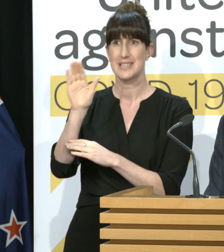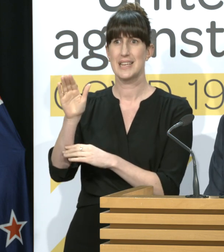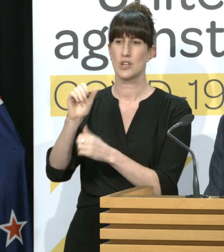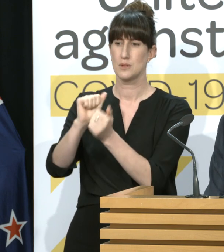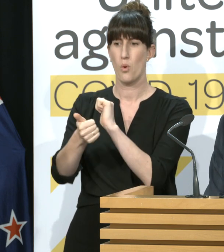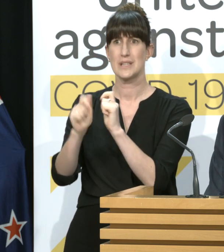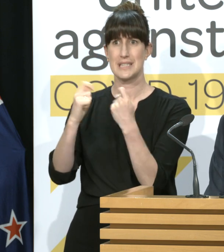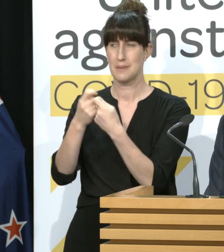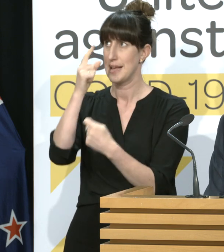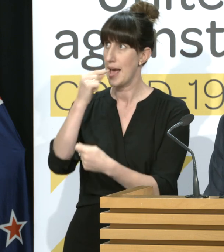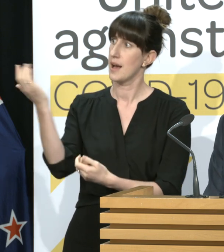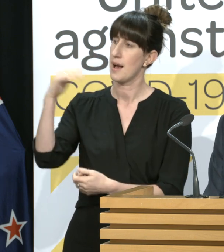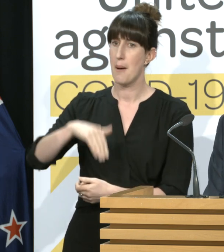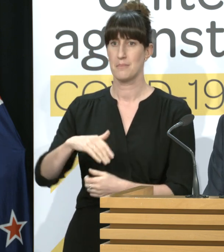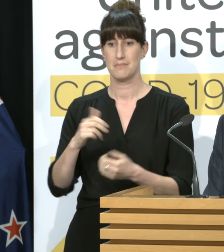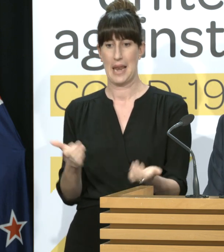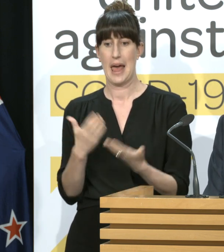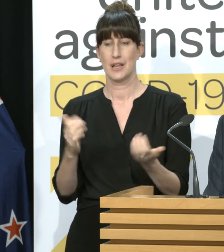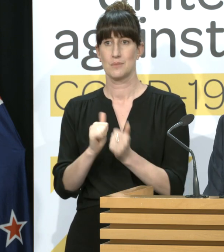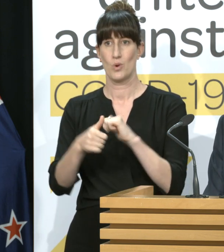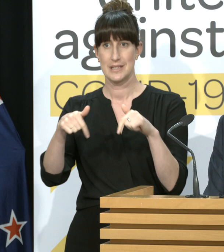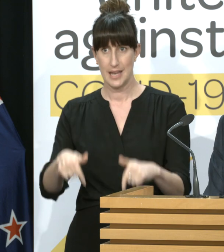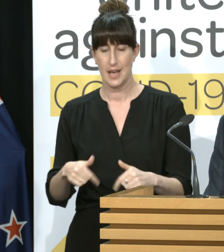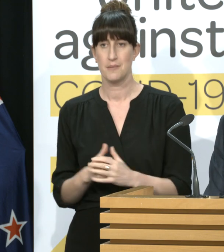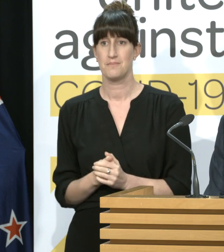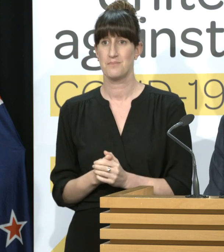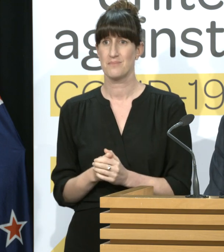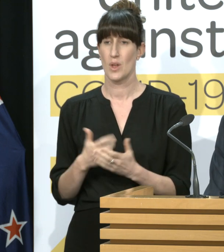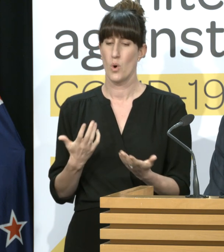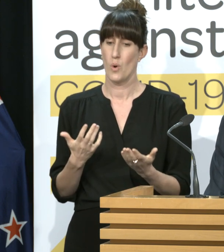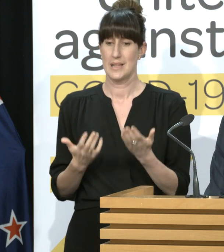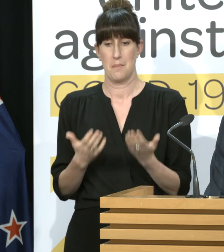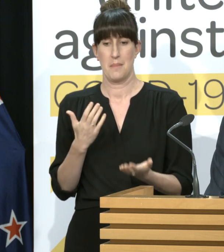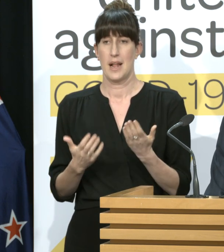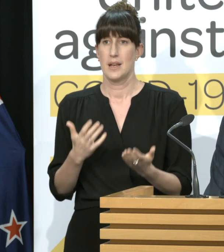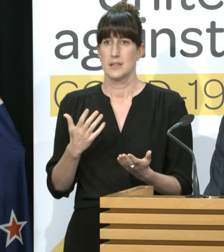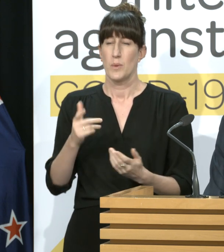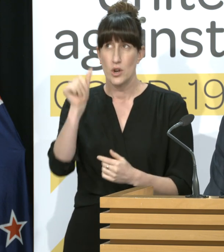And despite our best efforts, there is always the potential for it to make its way across the border.